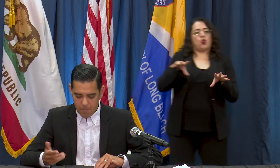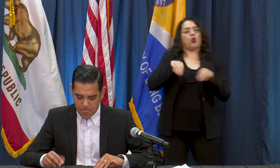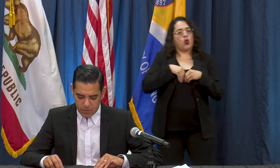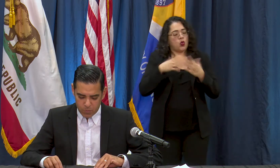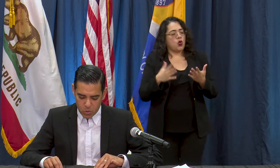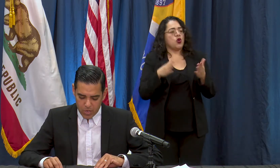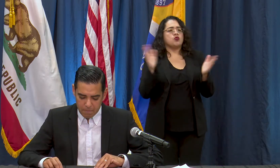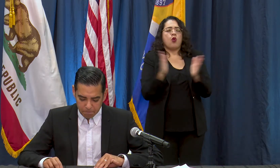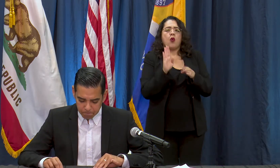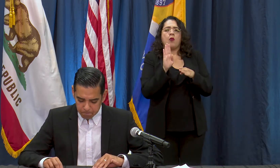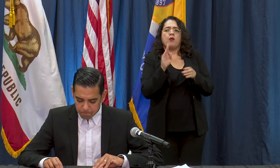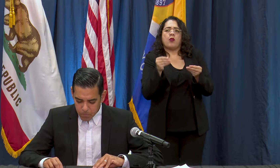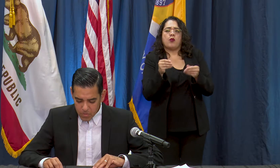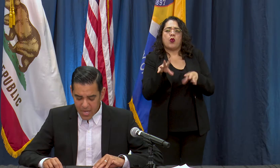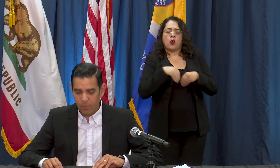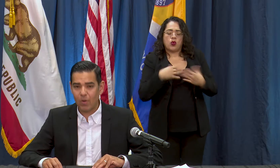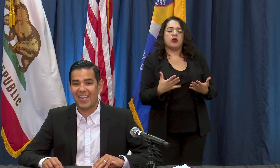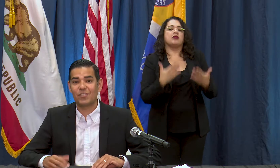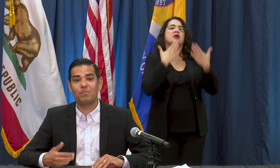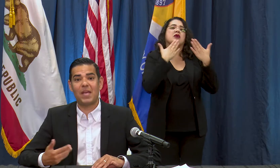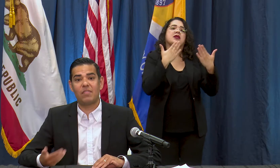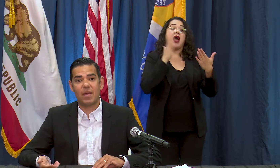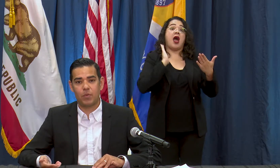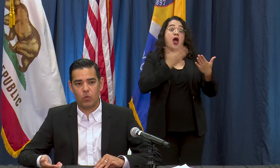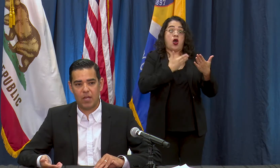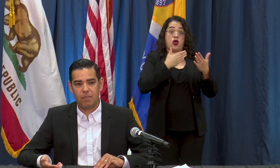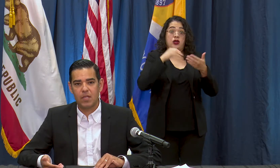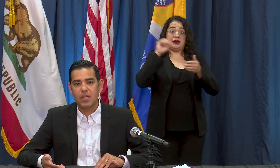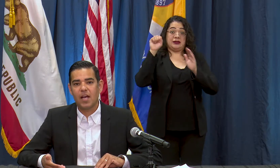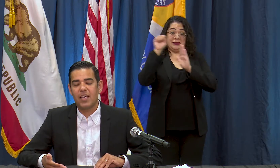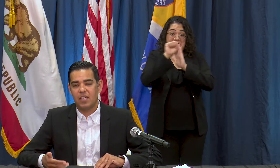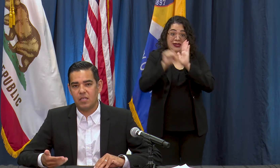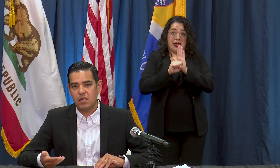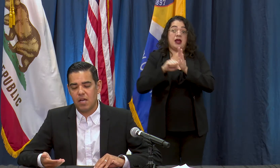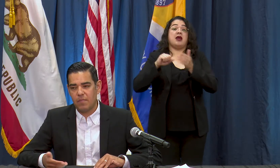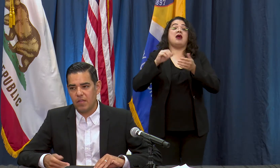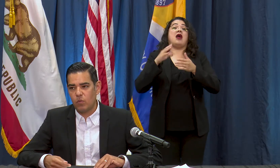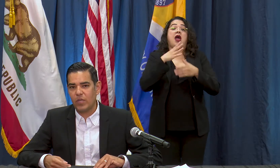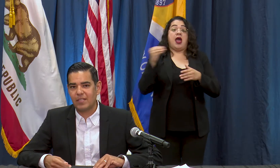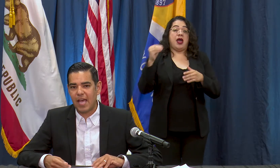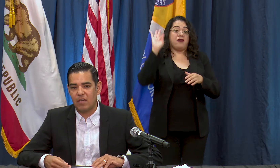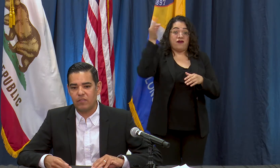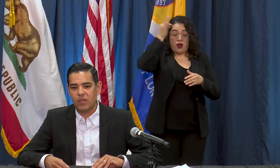this program and we want to expand that program in the weeks ahead and so